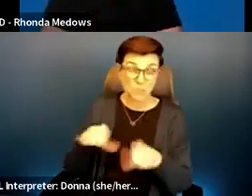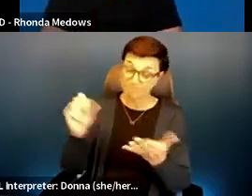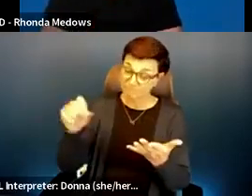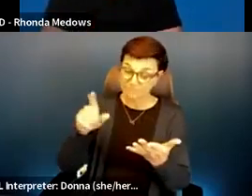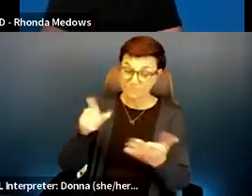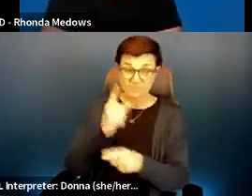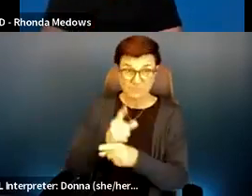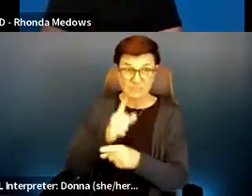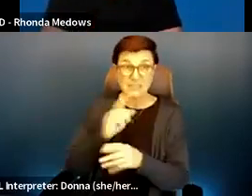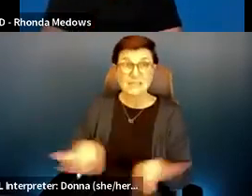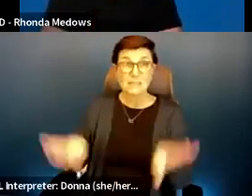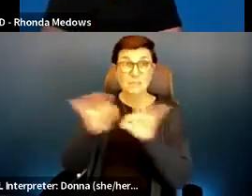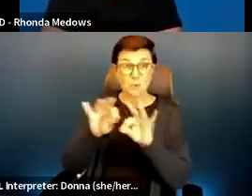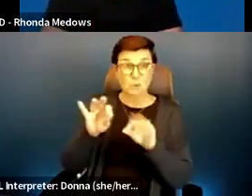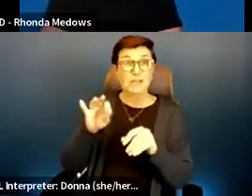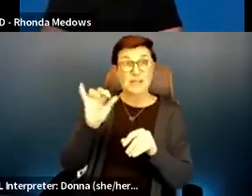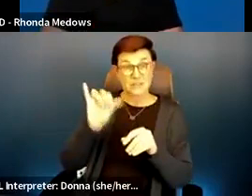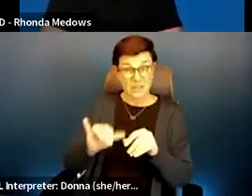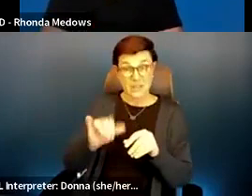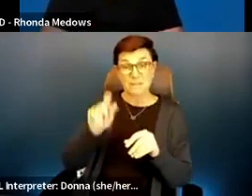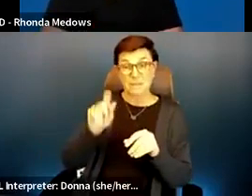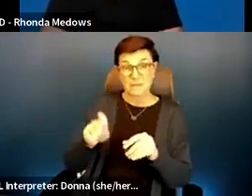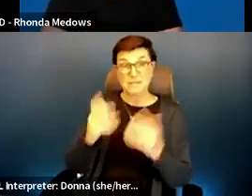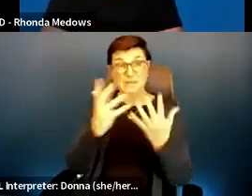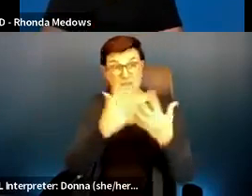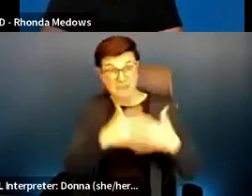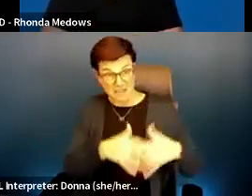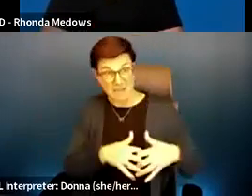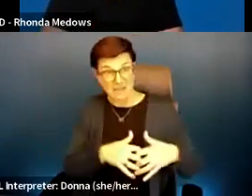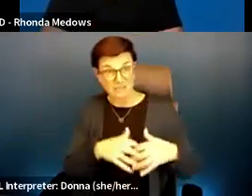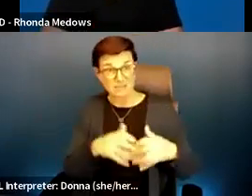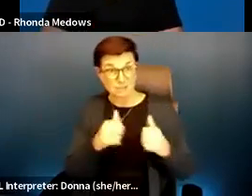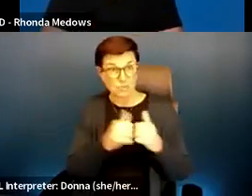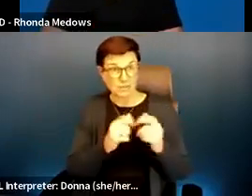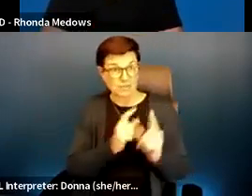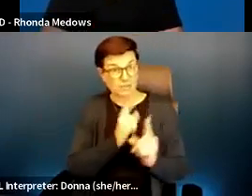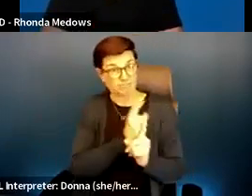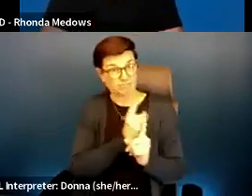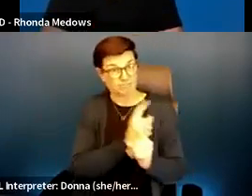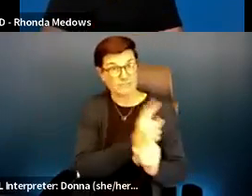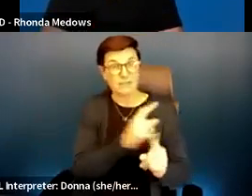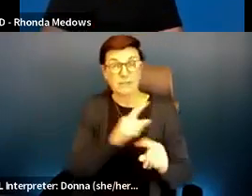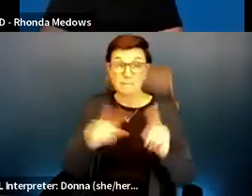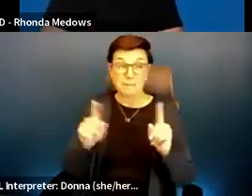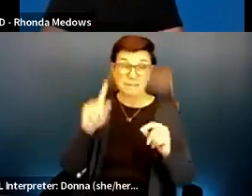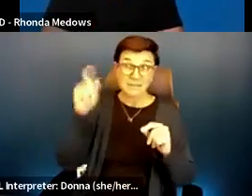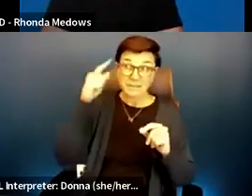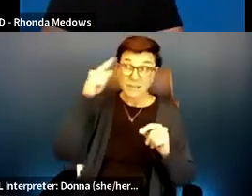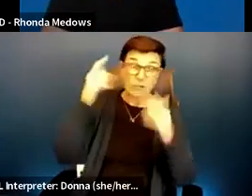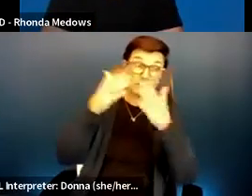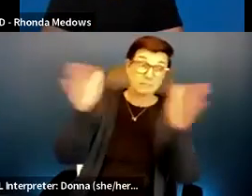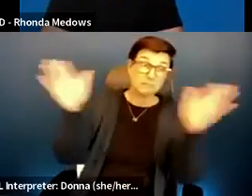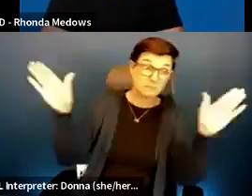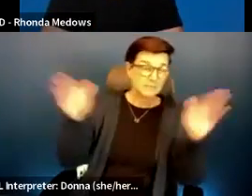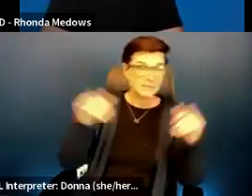to incident management that everything aligns with it. And like we said in the governance section, that did not happen here. First of all, they didn't put all the labs